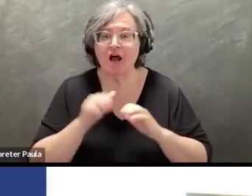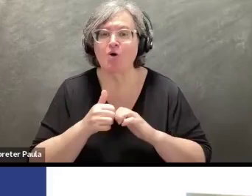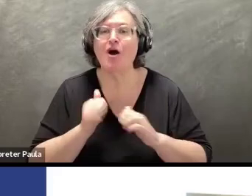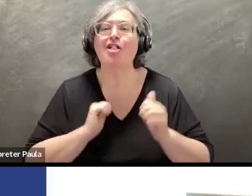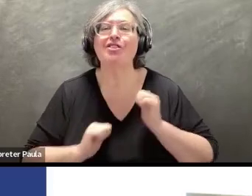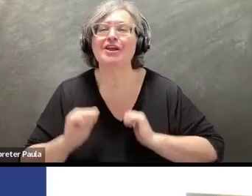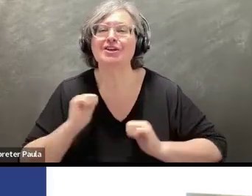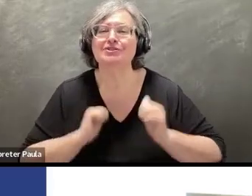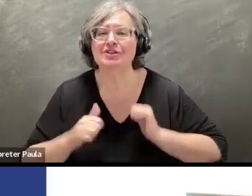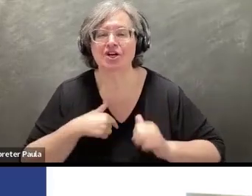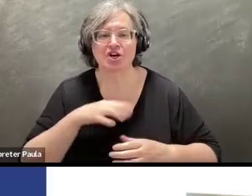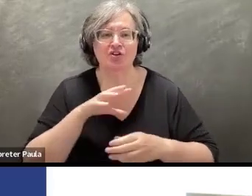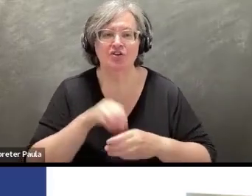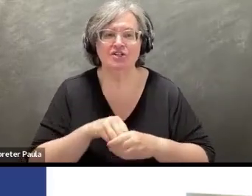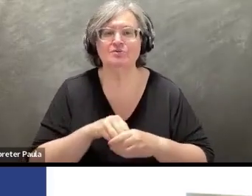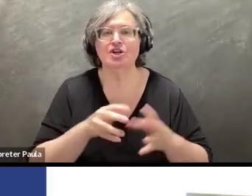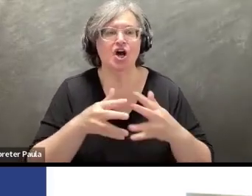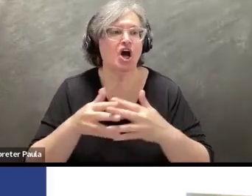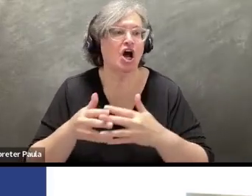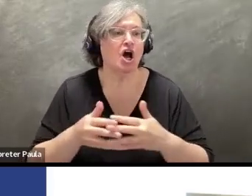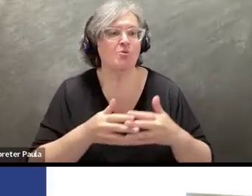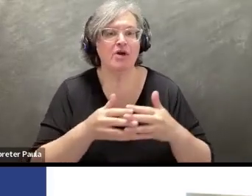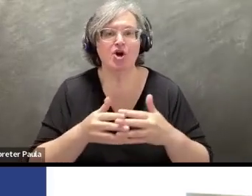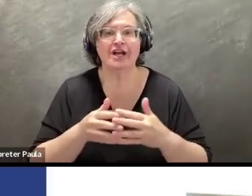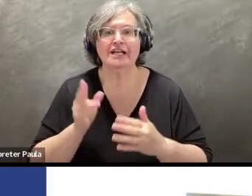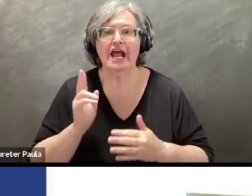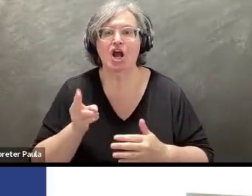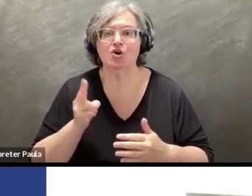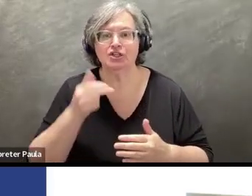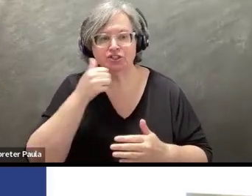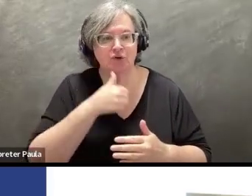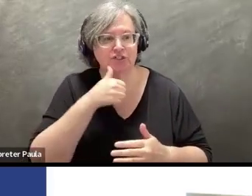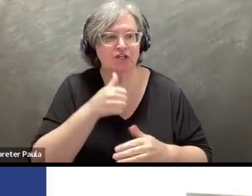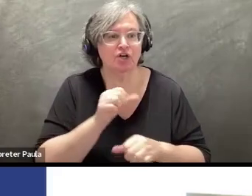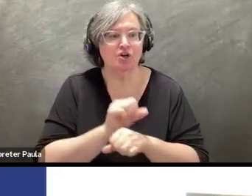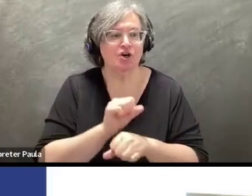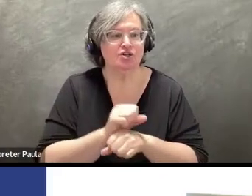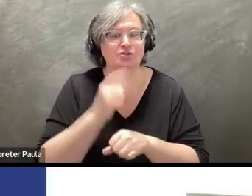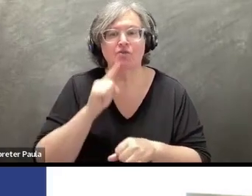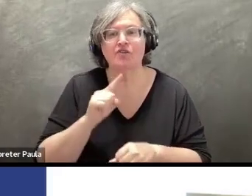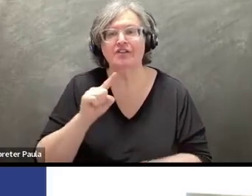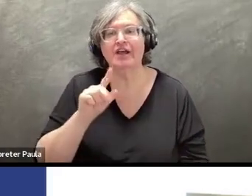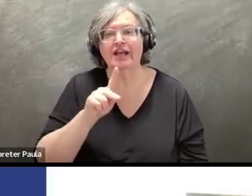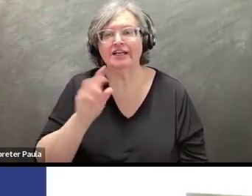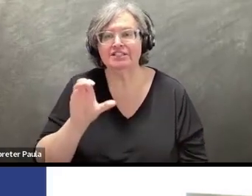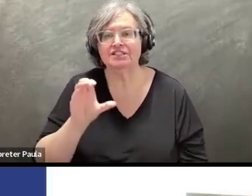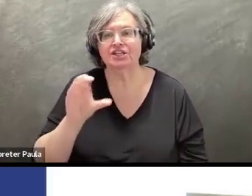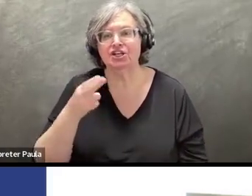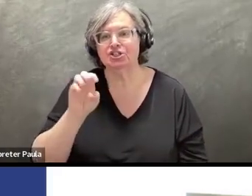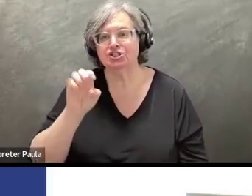and I'm involved in the American heritage girls. I work for the Chiefs the Royals, and on my first day of working on the